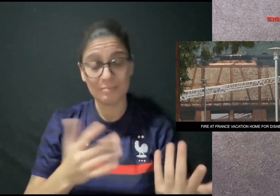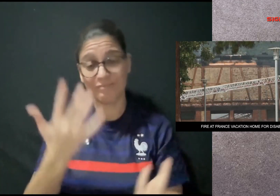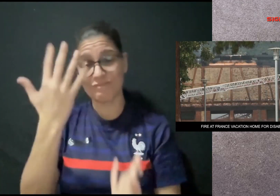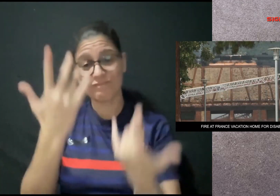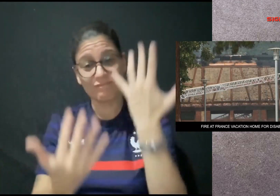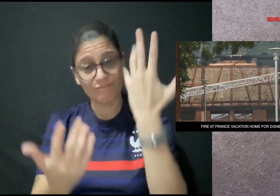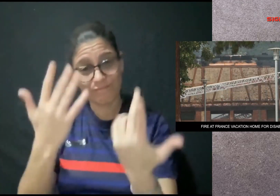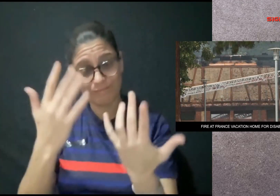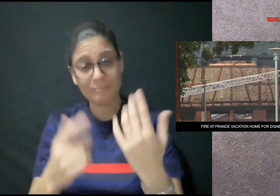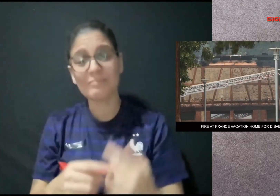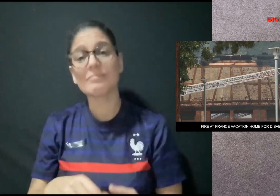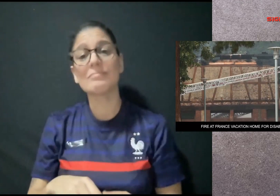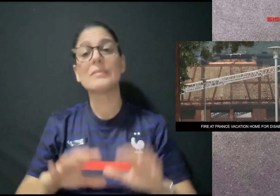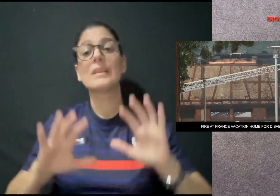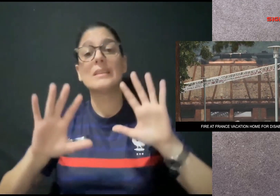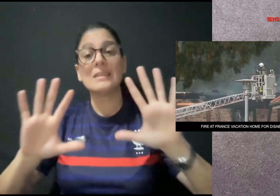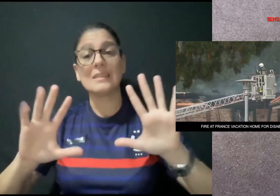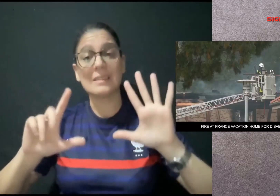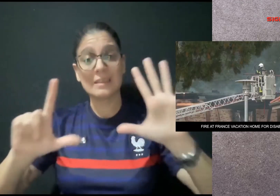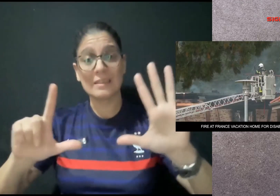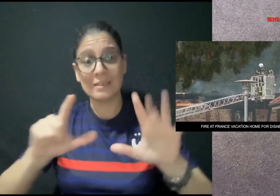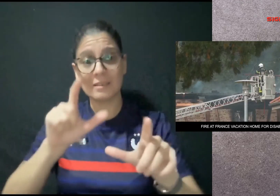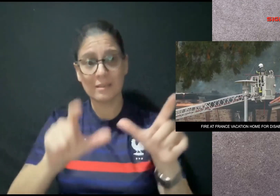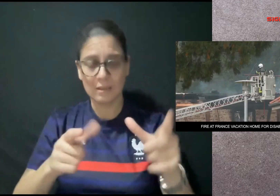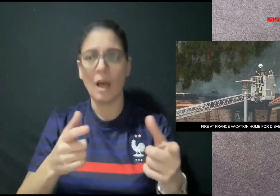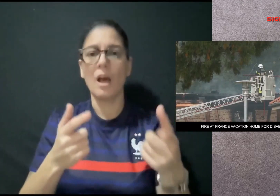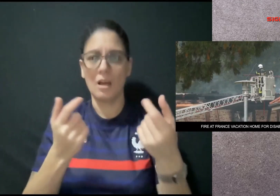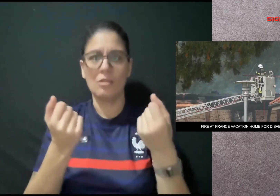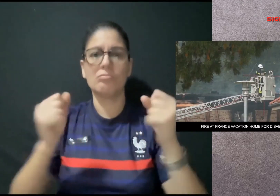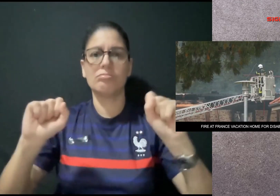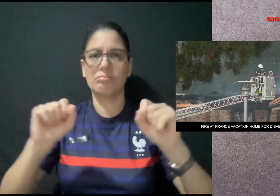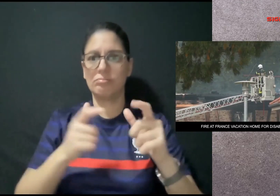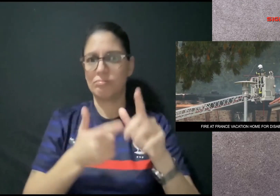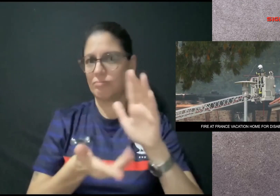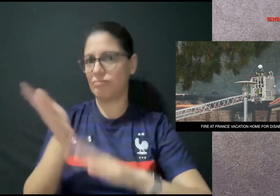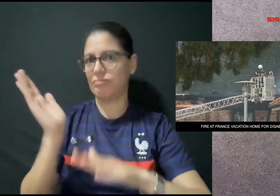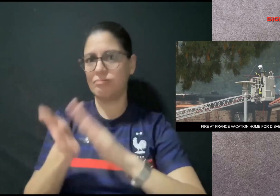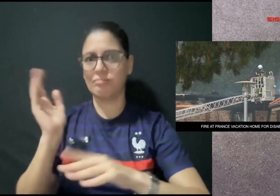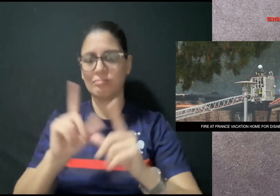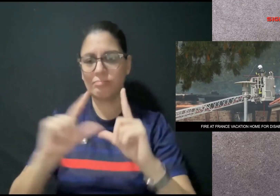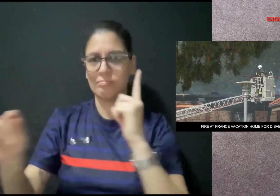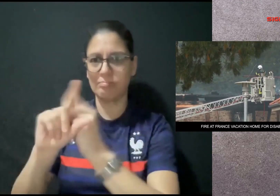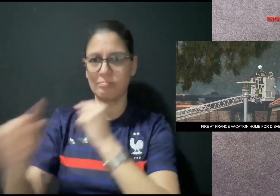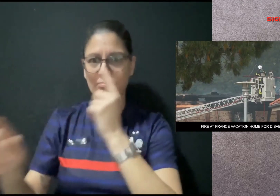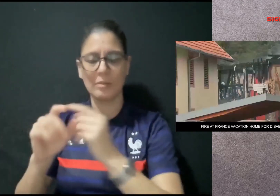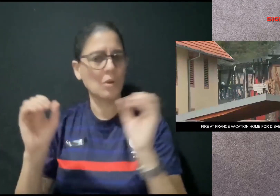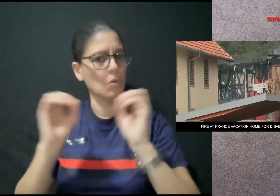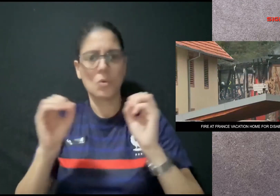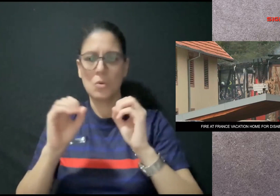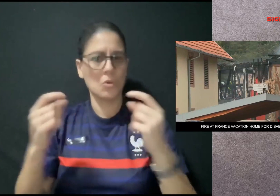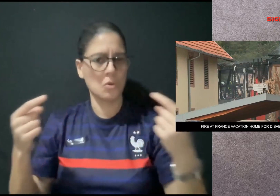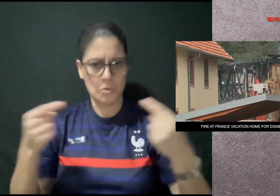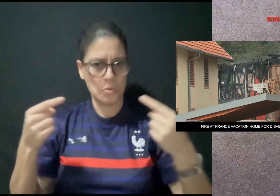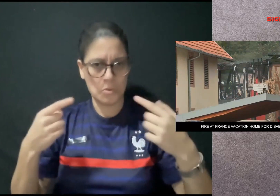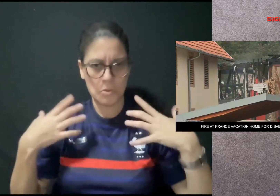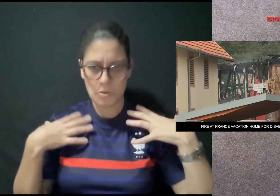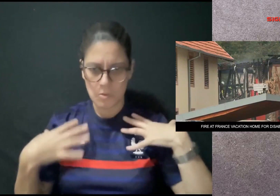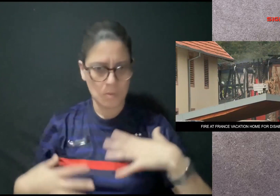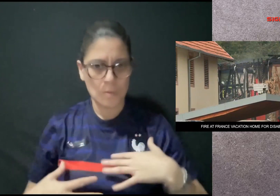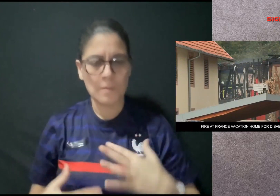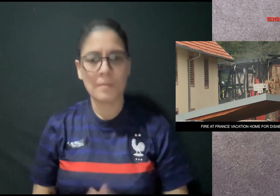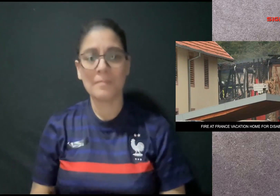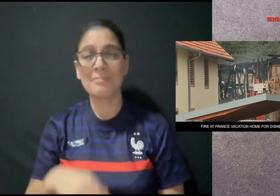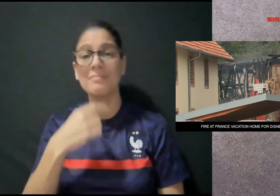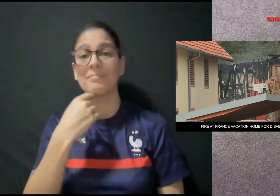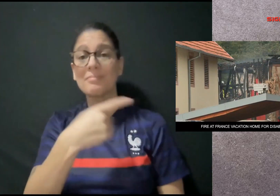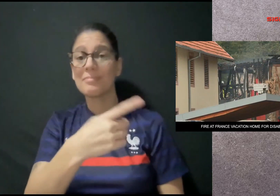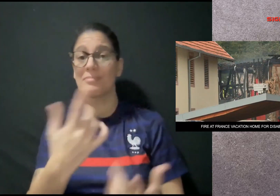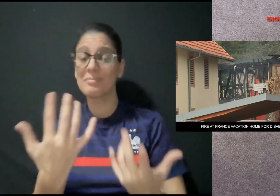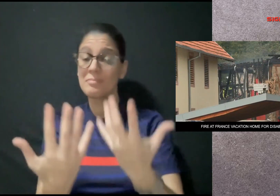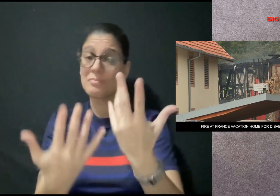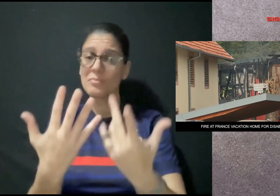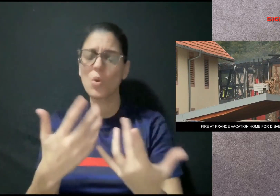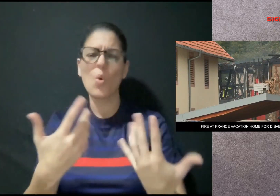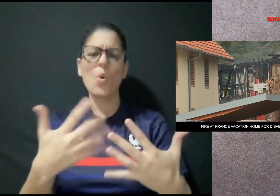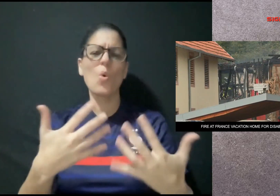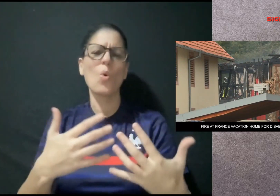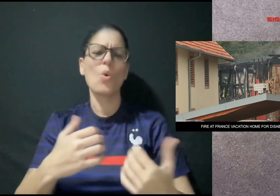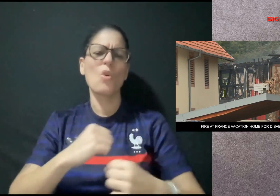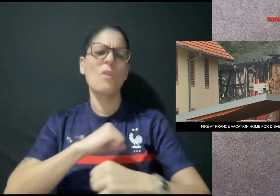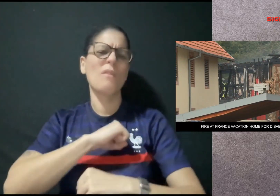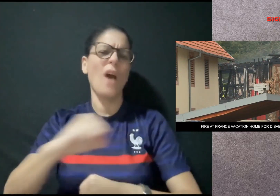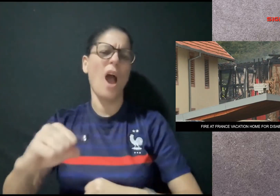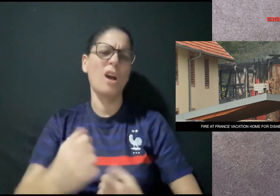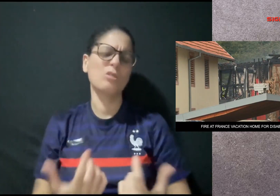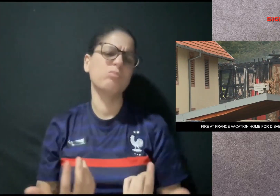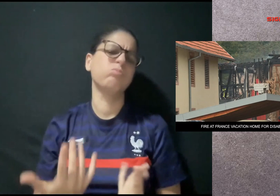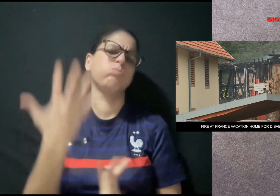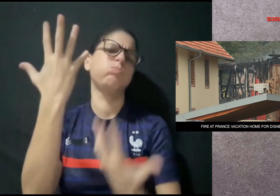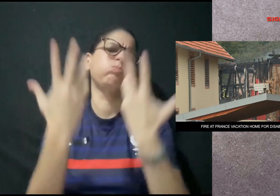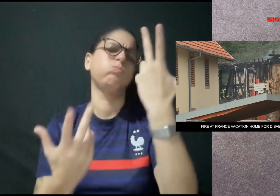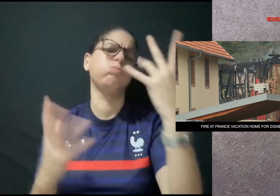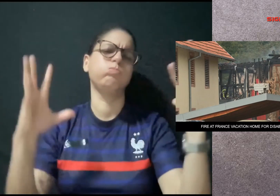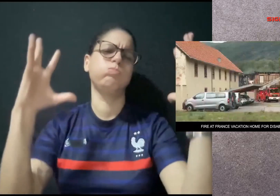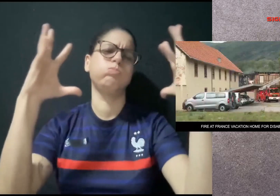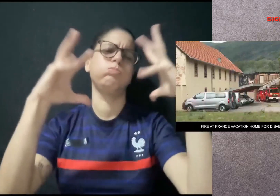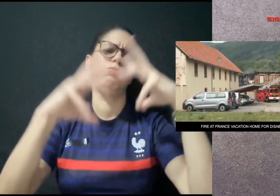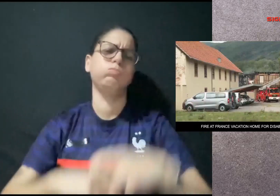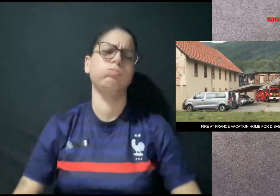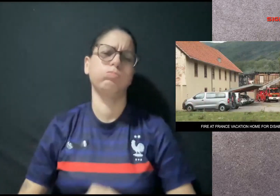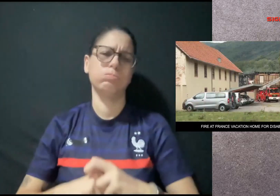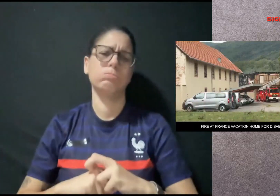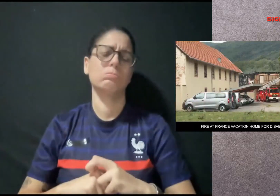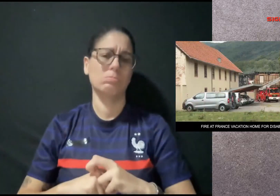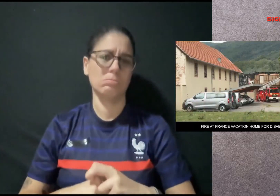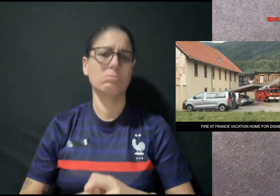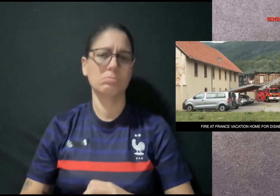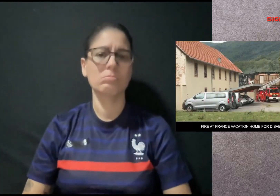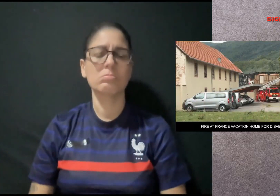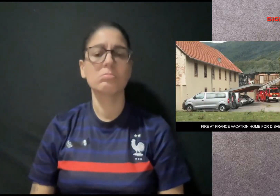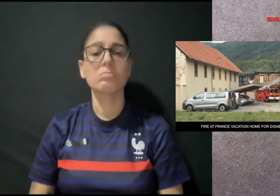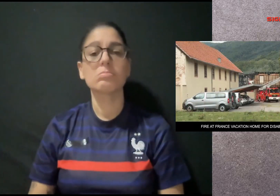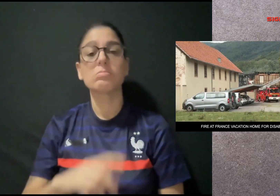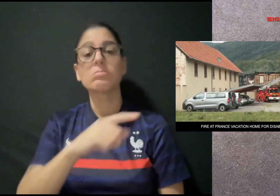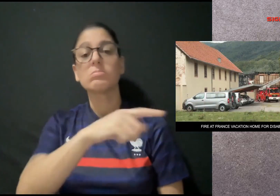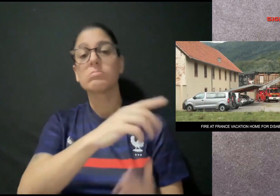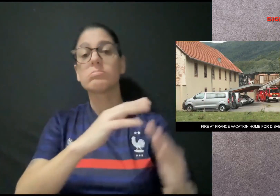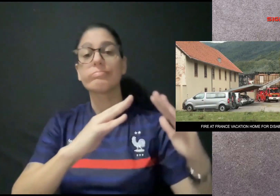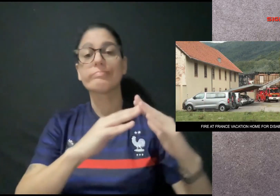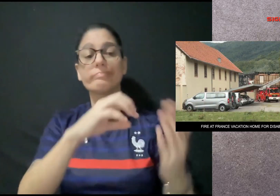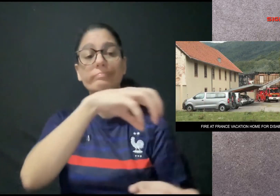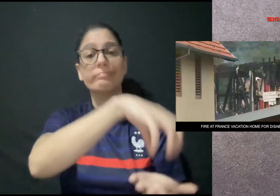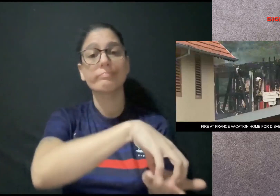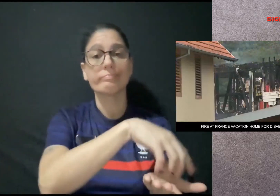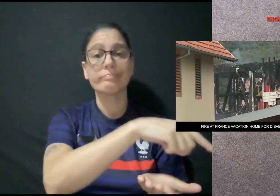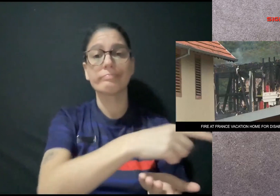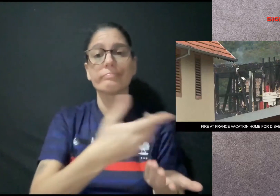17 others managed to escape unharmed officials say the flames totally engulfed the building